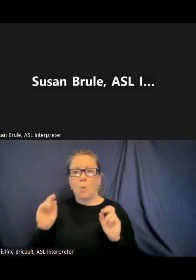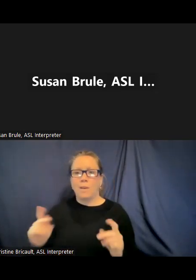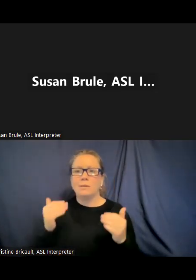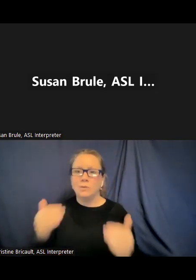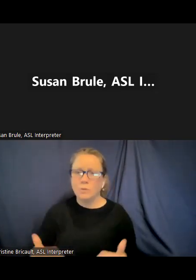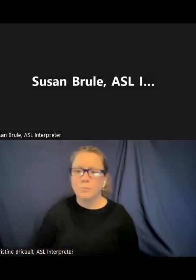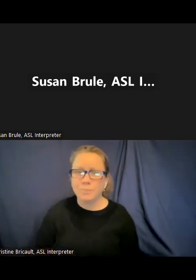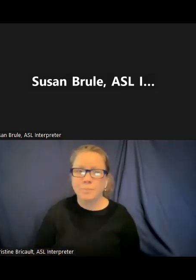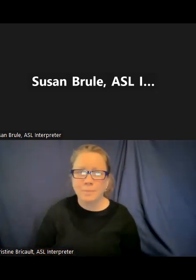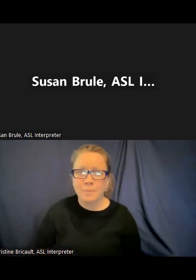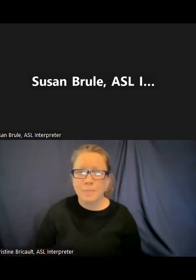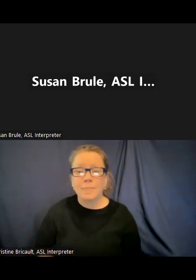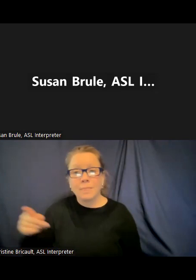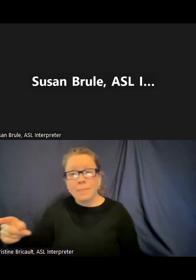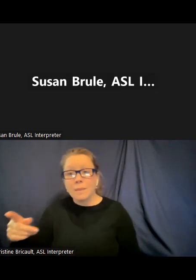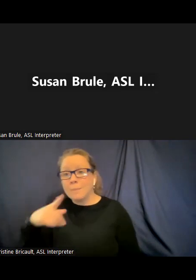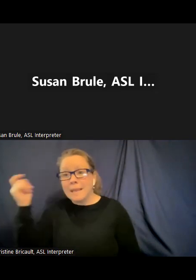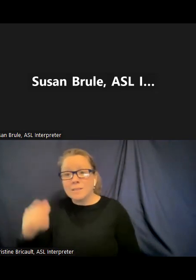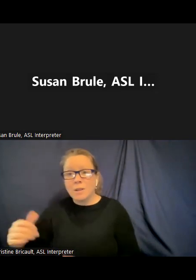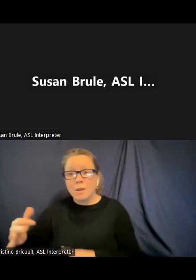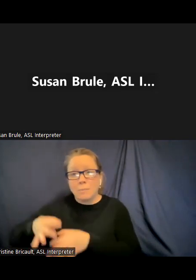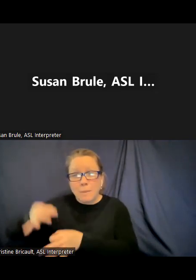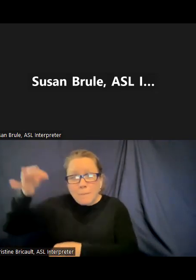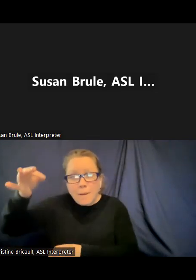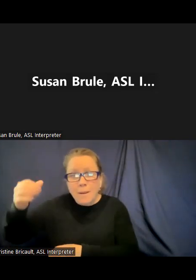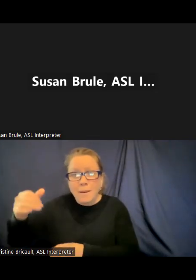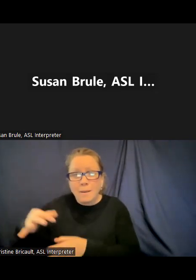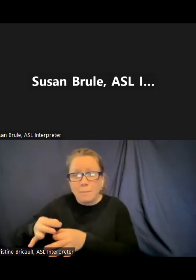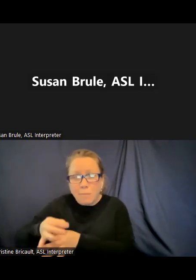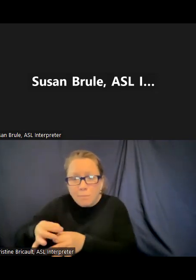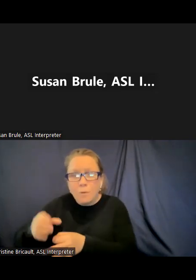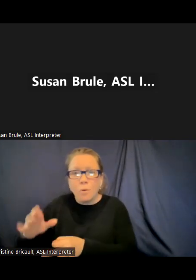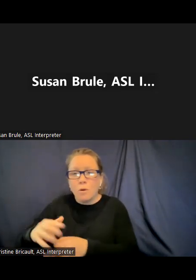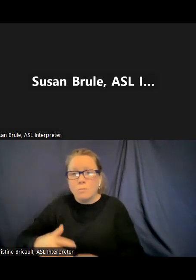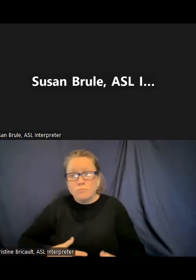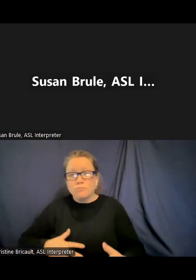Whether they have a slipped disk or they're pregnant, or they have a hip